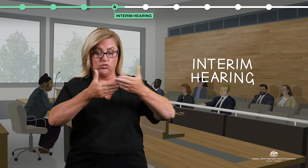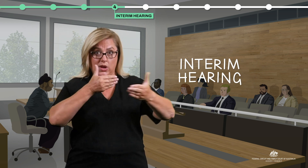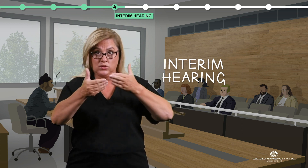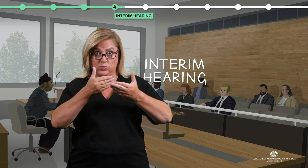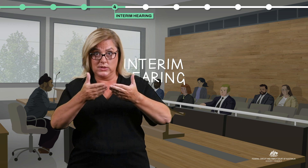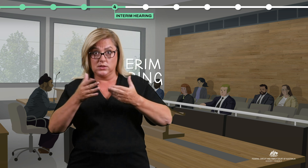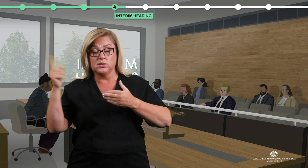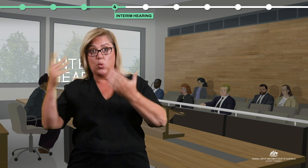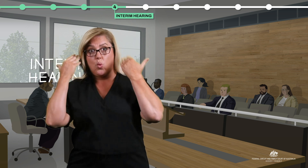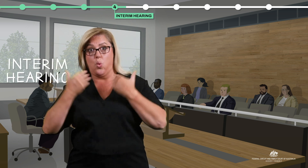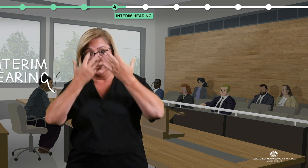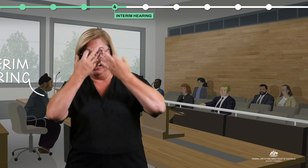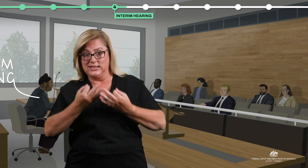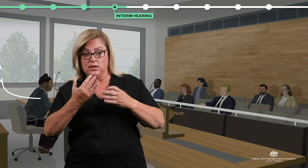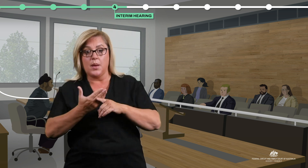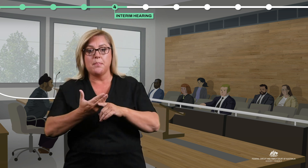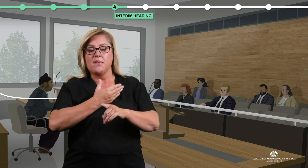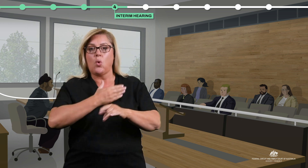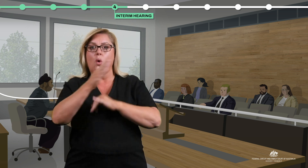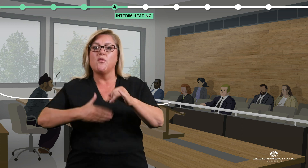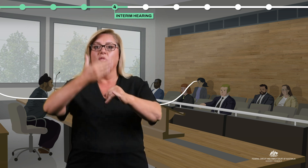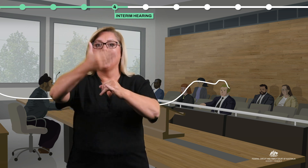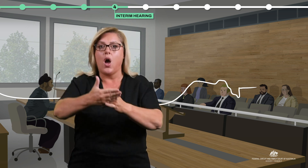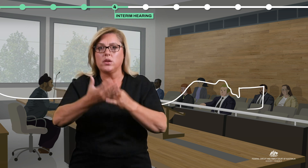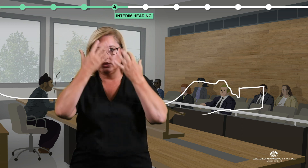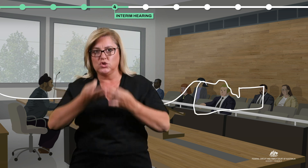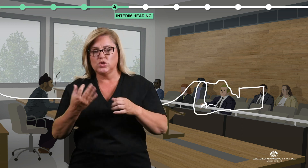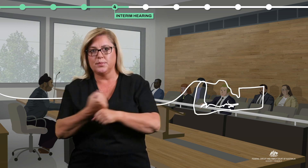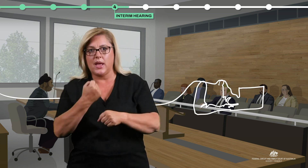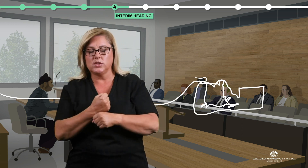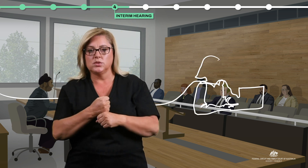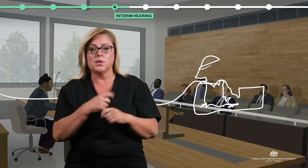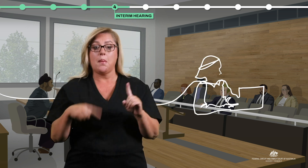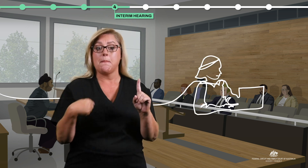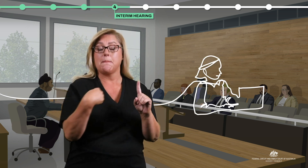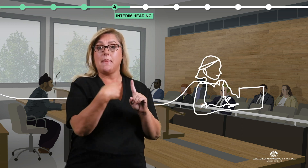a final decision is made. Orders might also be made for a Child Impact Report